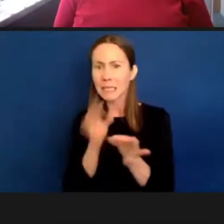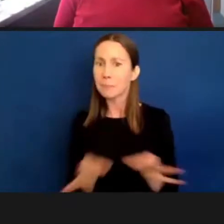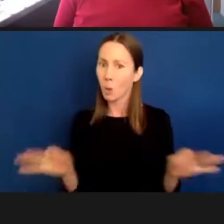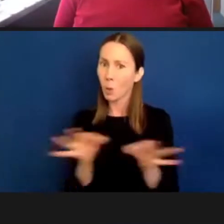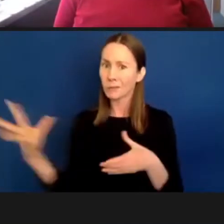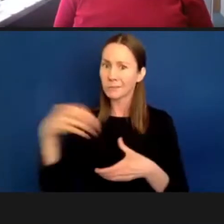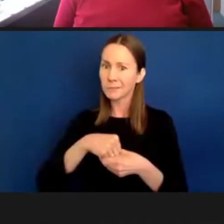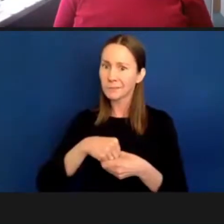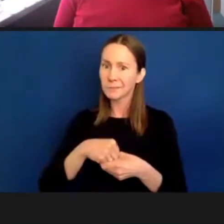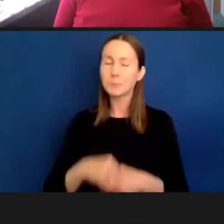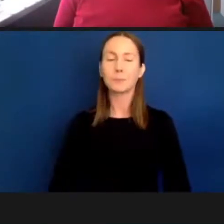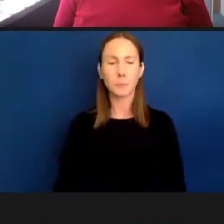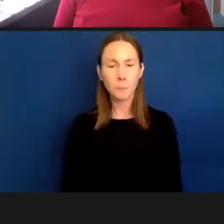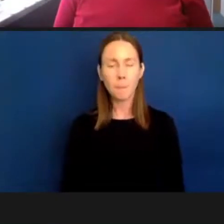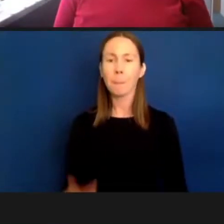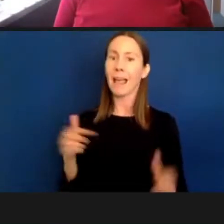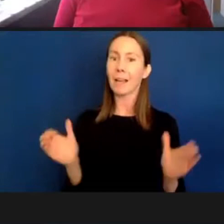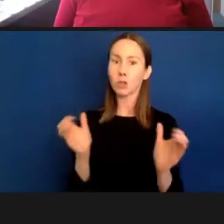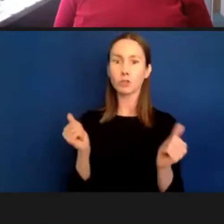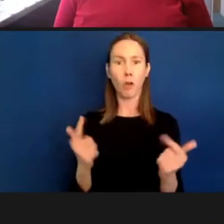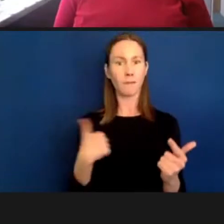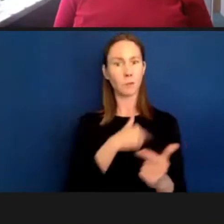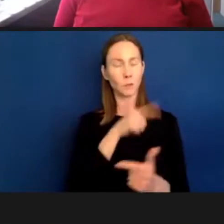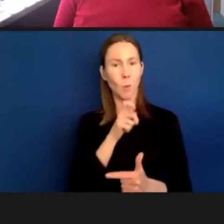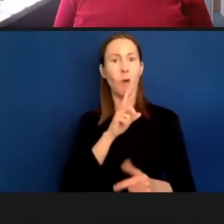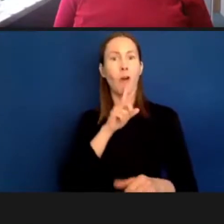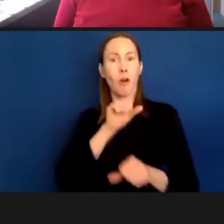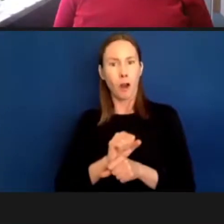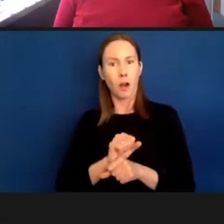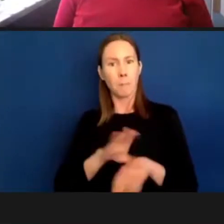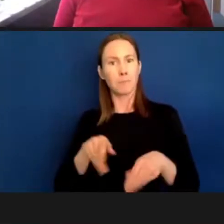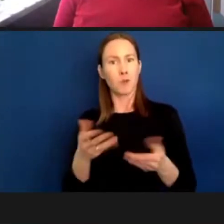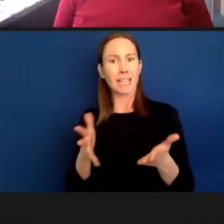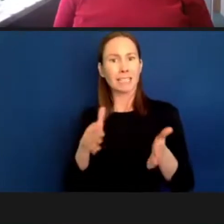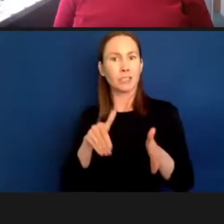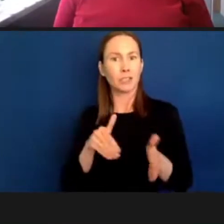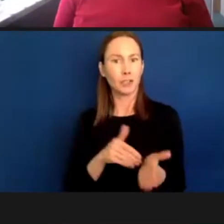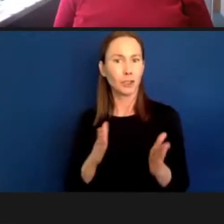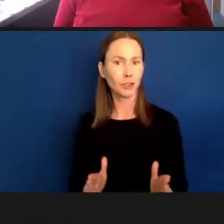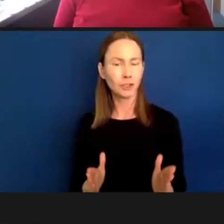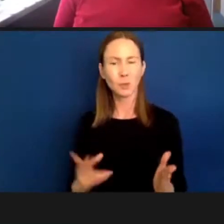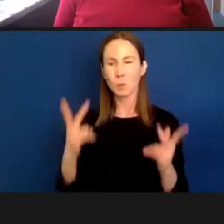I would encourage all of us who are practitioners to see our individuals with disabilities who